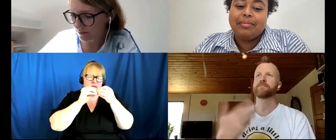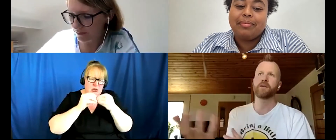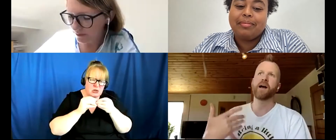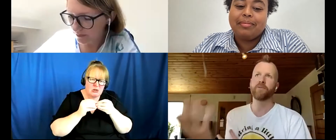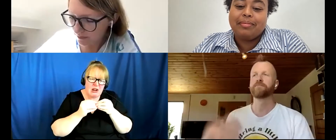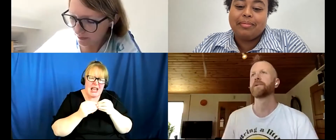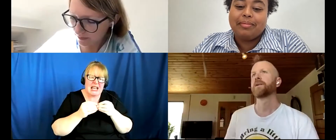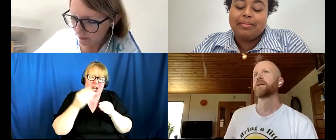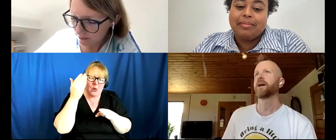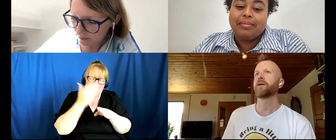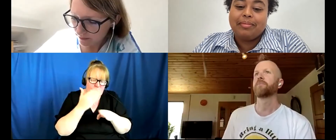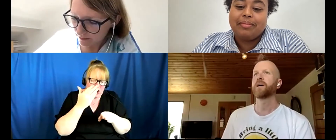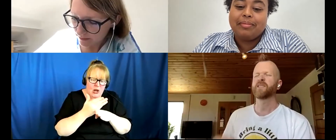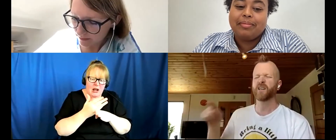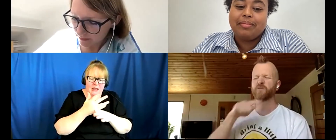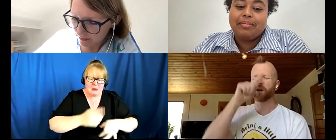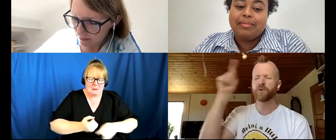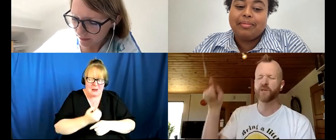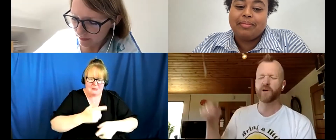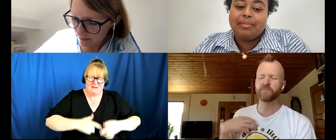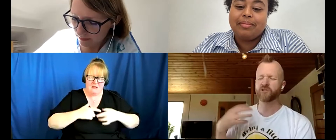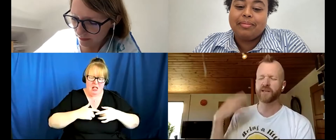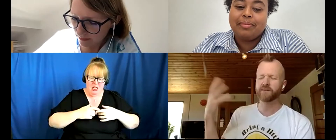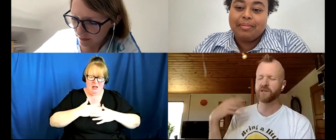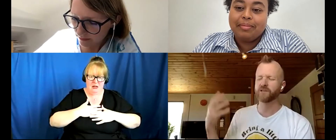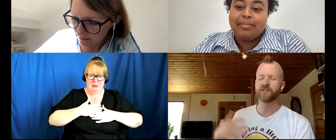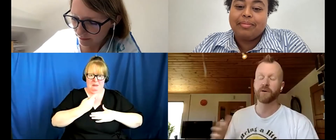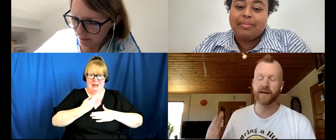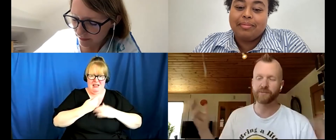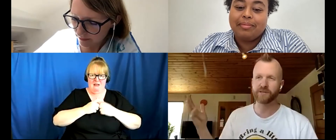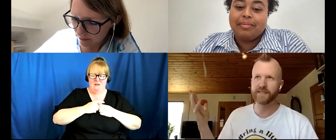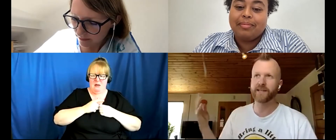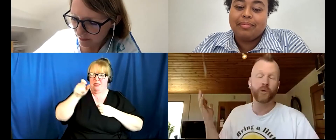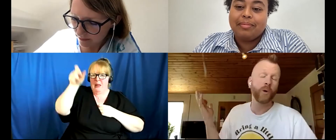somehow as a kind of by-proxy way of me trying to get closer to my absent dad who